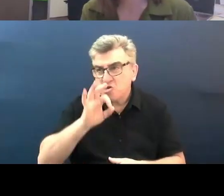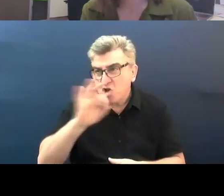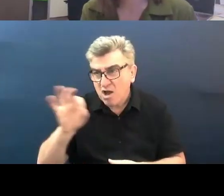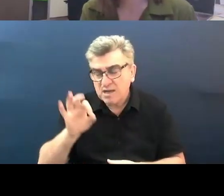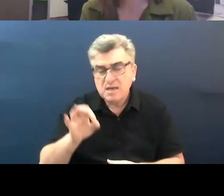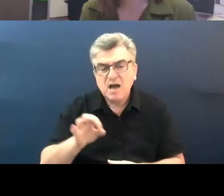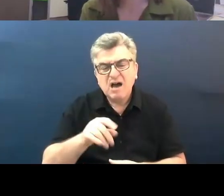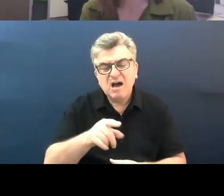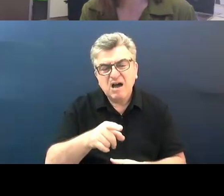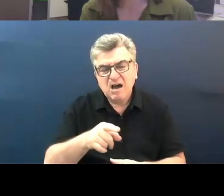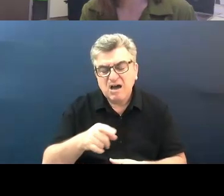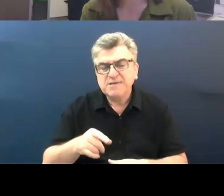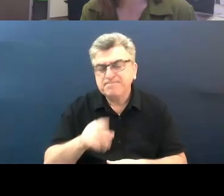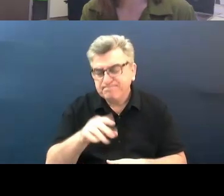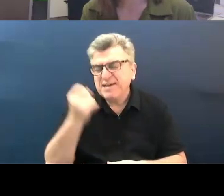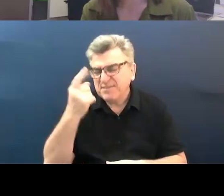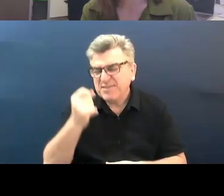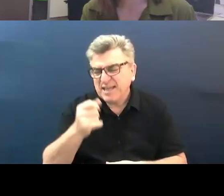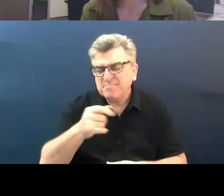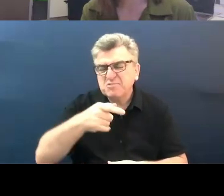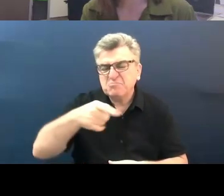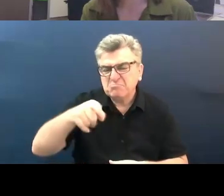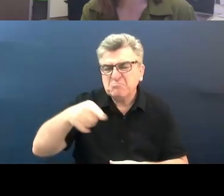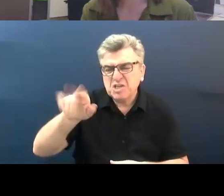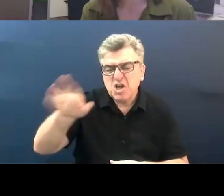an intellectual disability. So, I think that's very important.